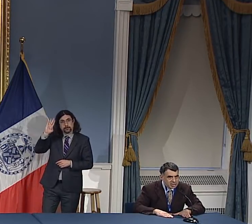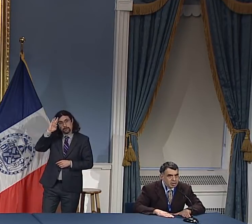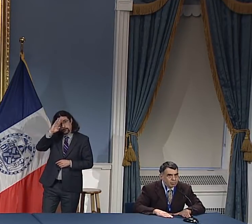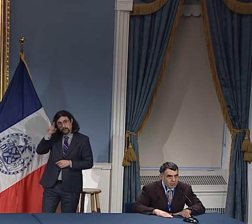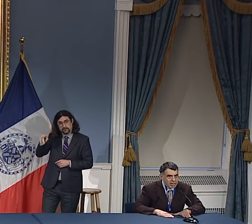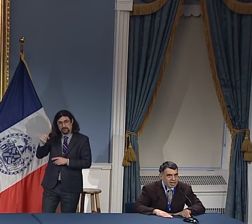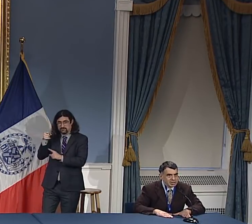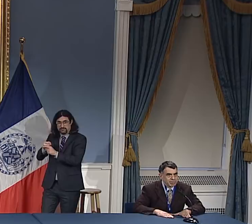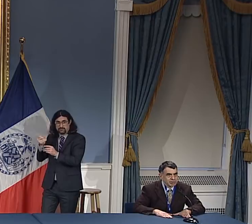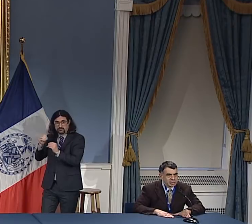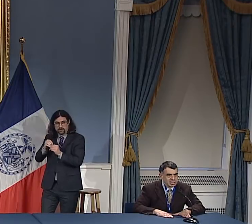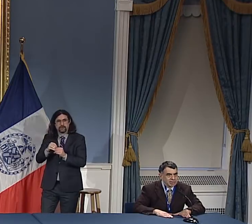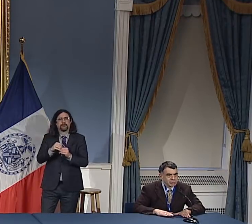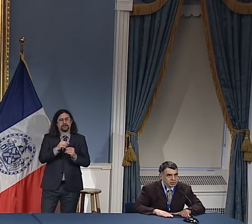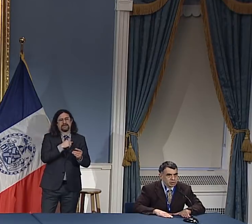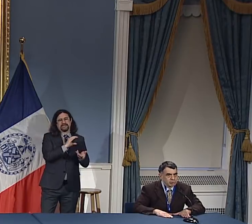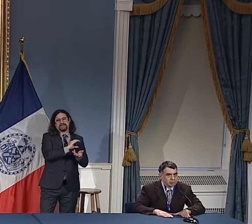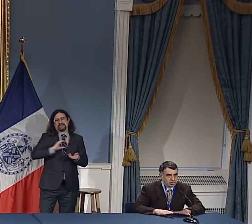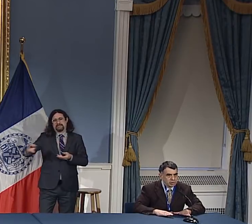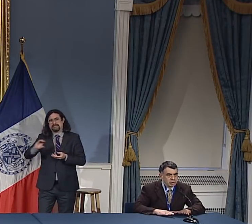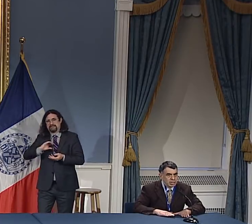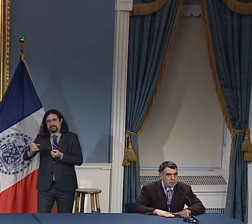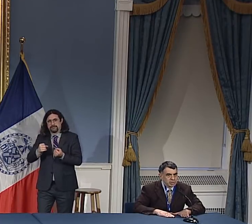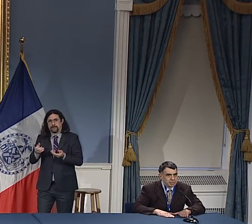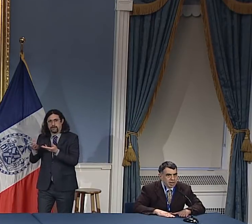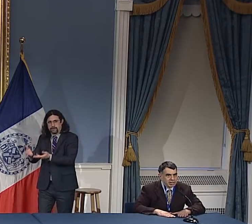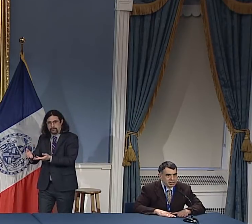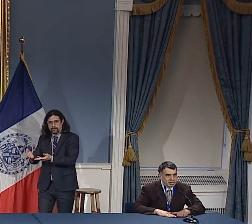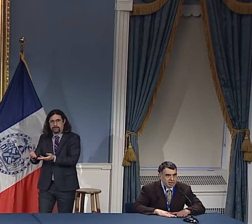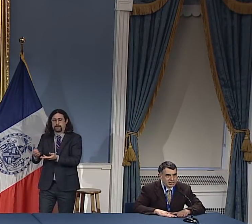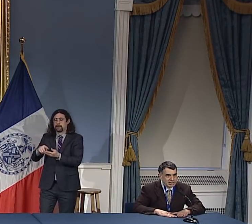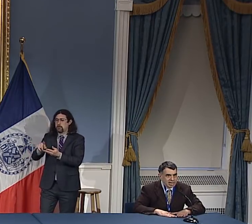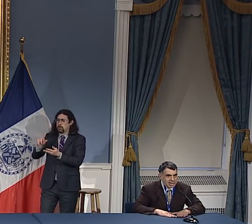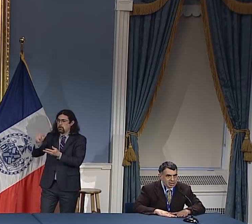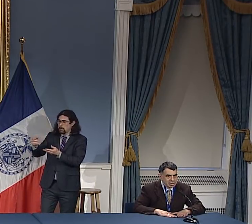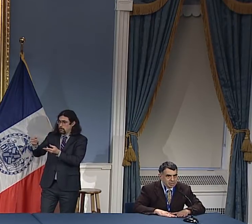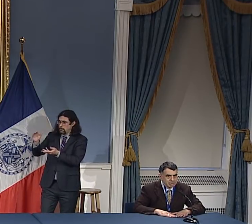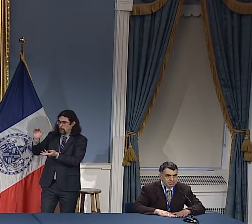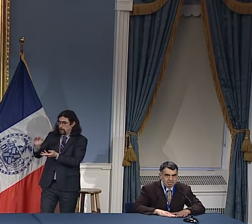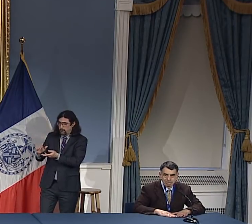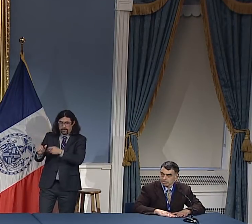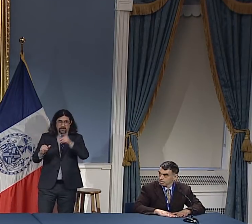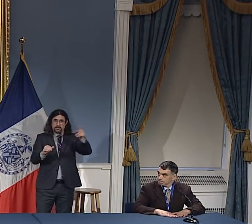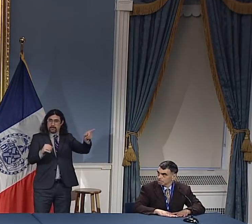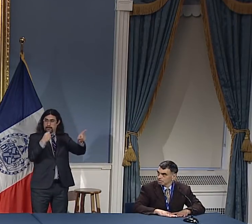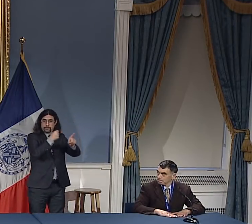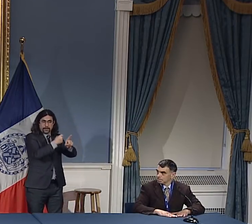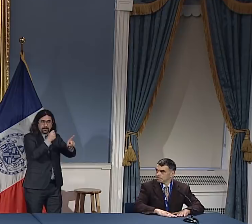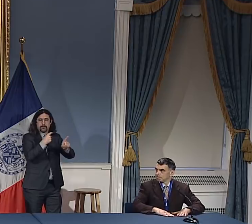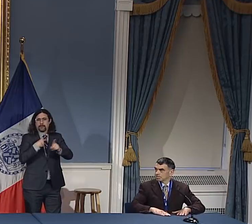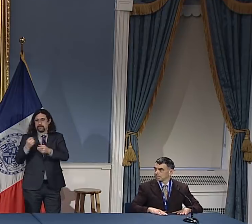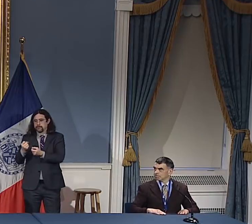THAT, AND ALSO MOVED OTHER PATIENTS WHO DIDN N'TEE DTOBE AT ELMHURST TO OTHER HOSPITALS. O,SHA TT'S WHAT